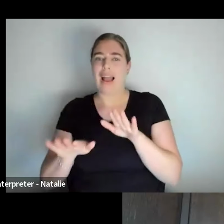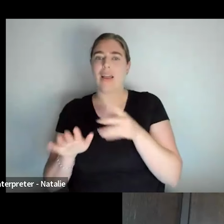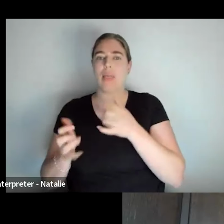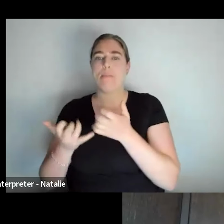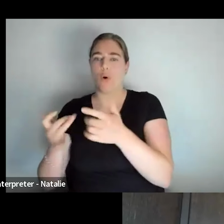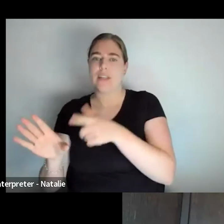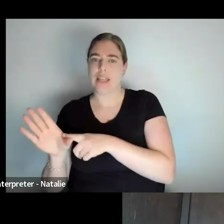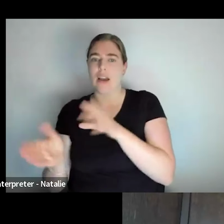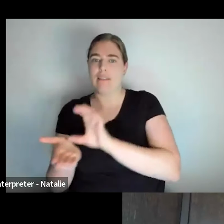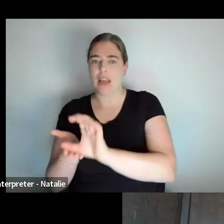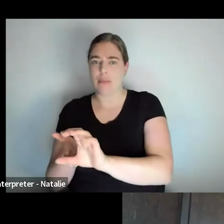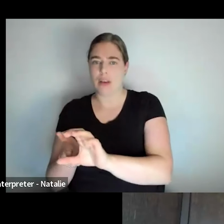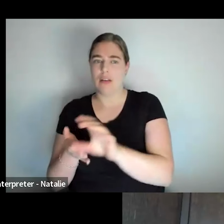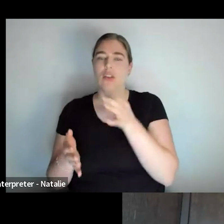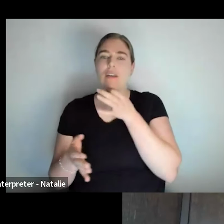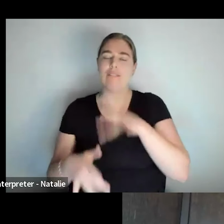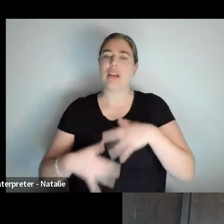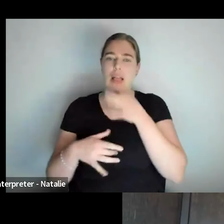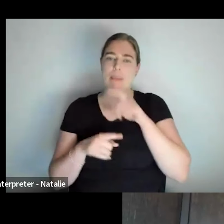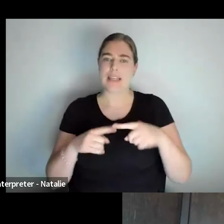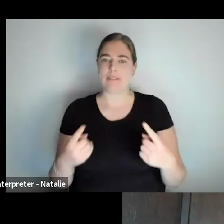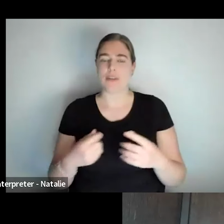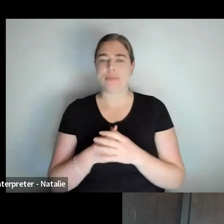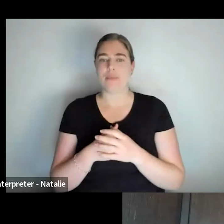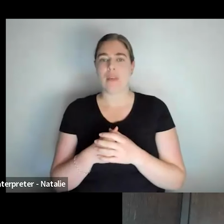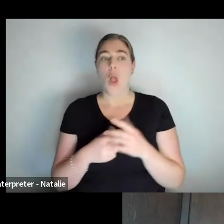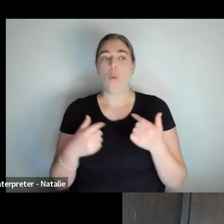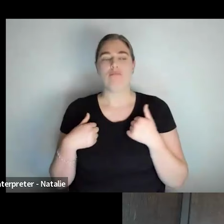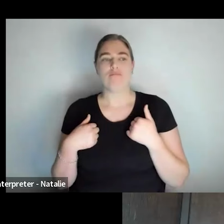will feel a bit different, and we are very upfront about that.